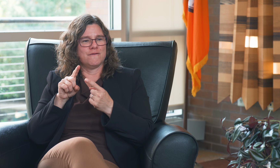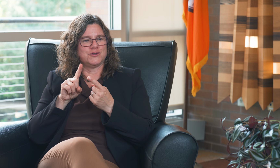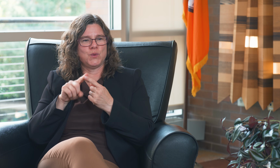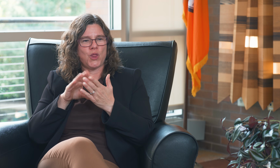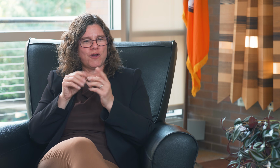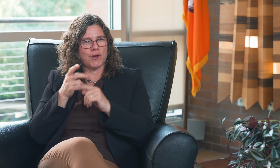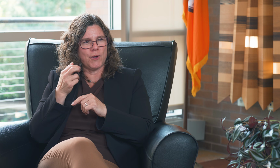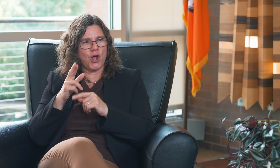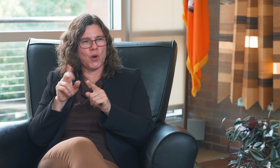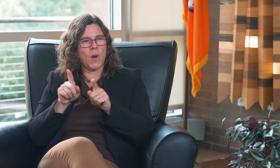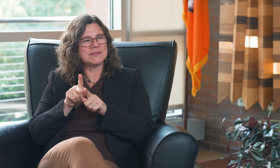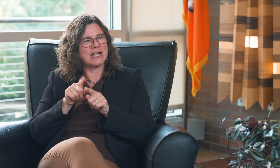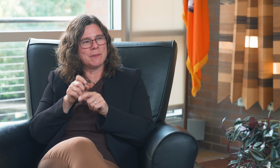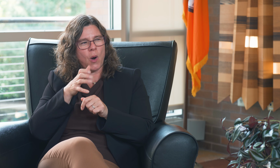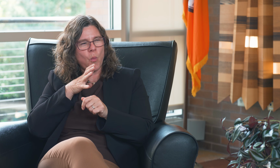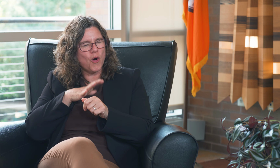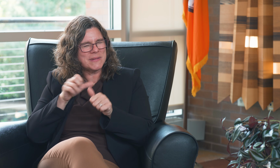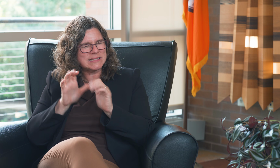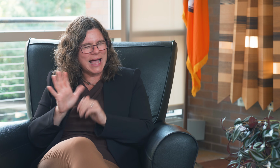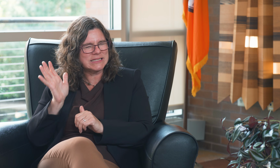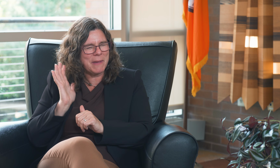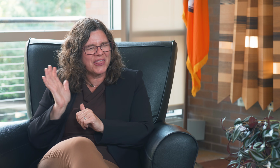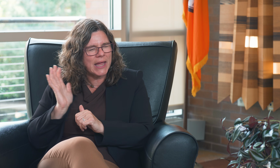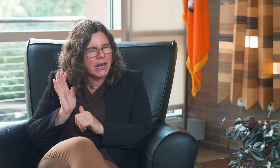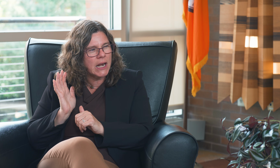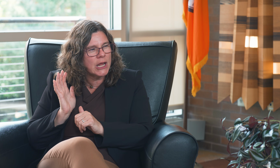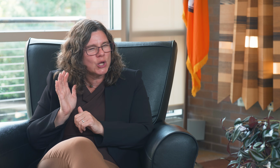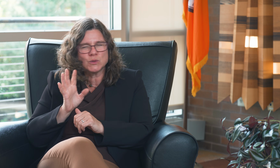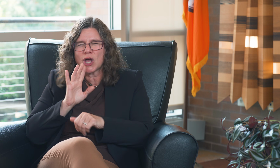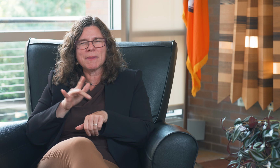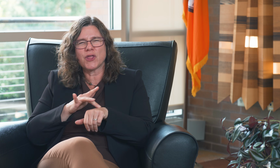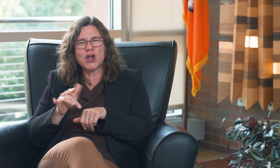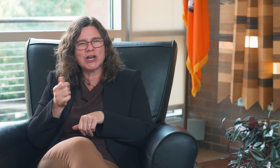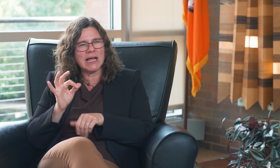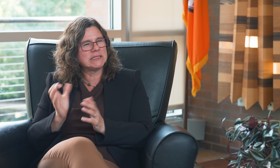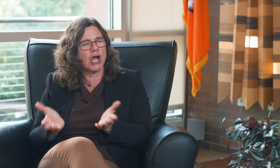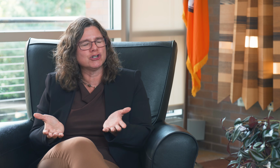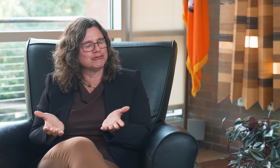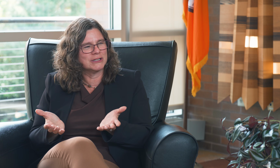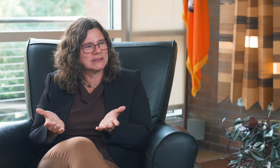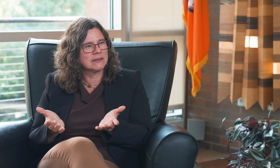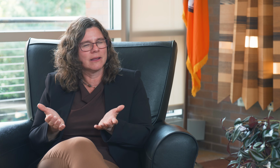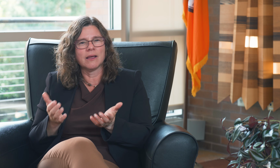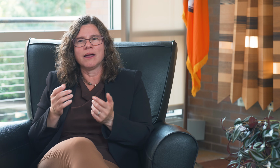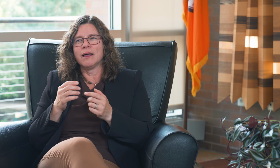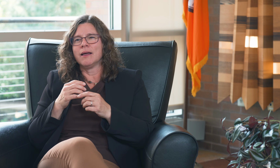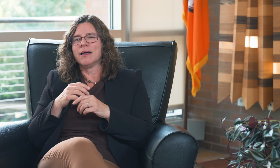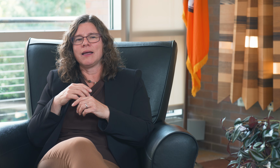I would have loved to be able to learn from her; what it was like to be a female scientist back then.